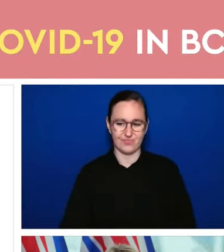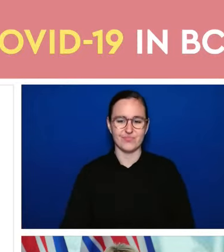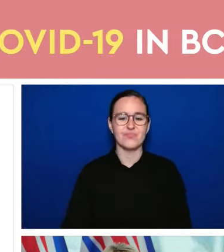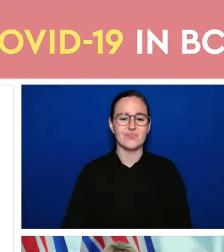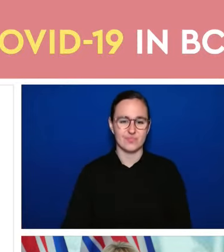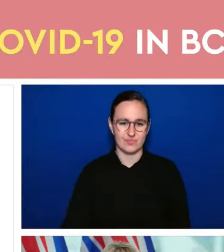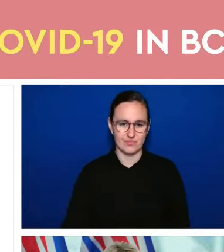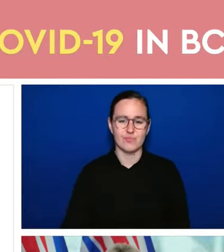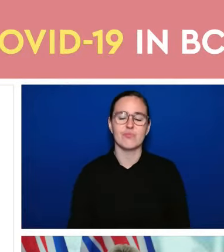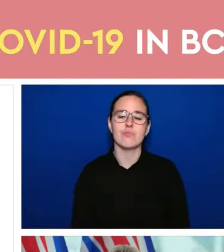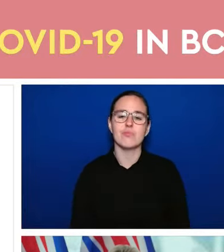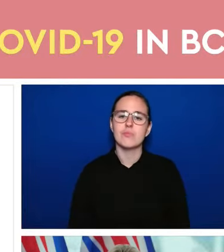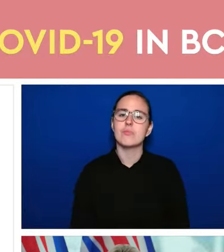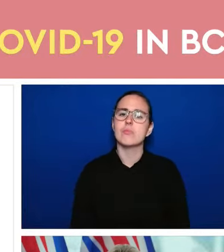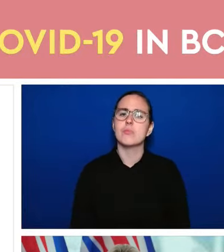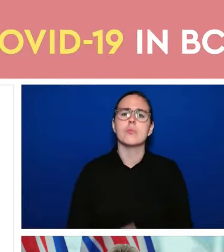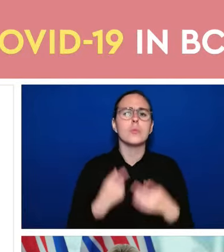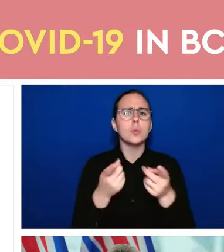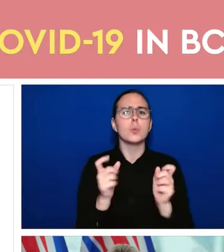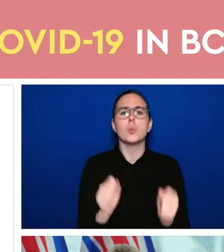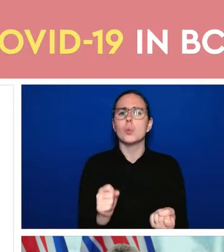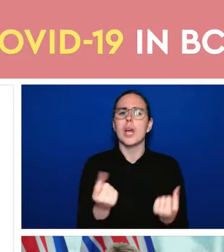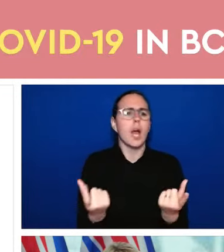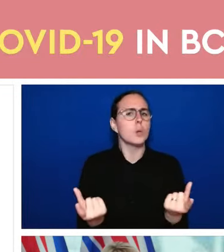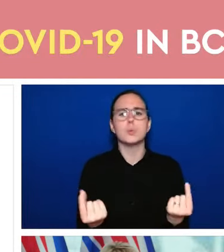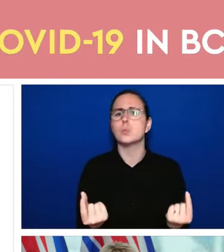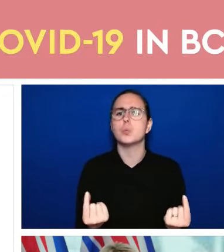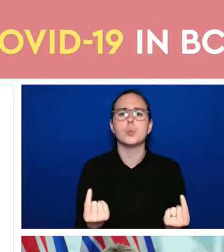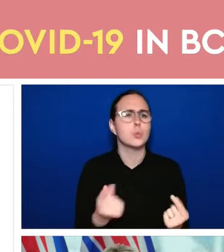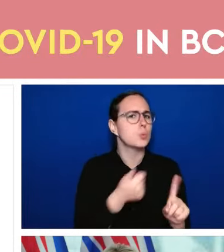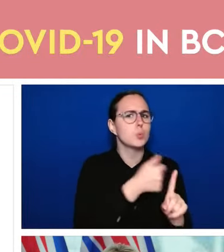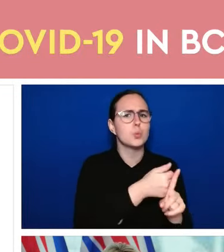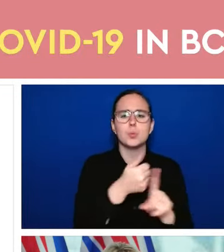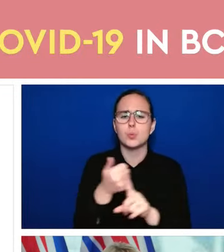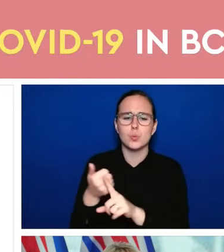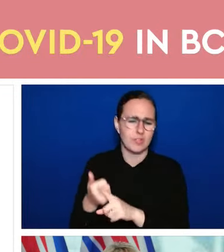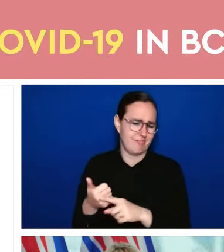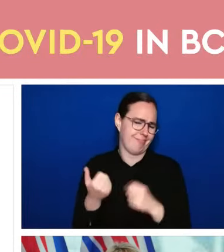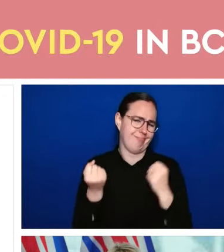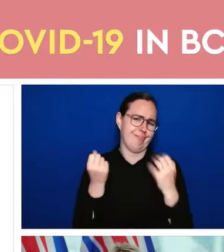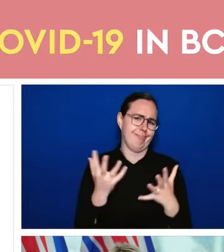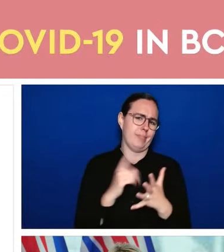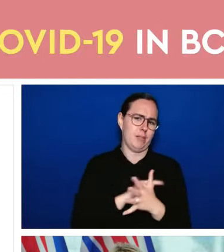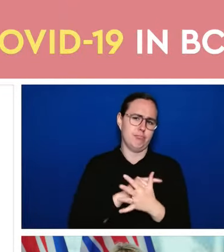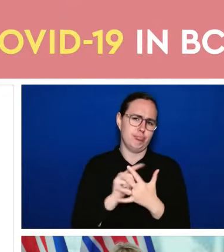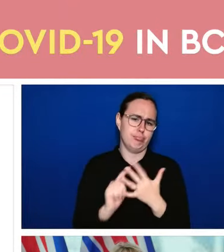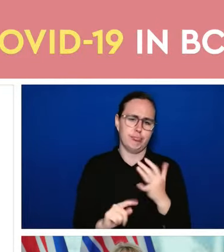depending on what's happening in our community. So my job one of